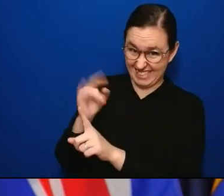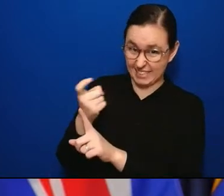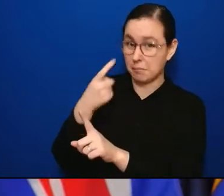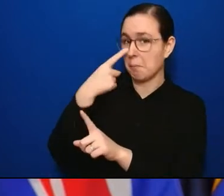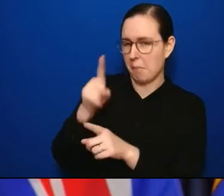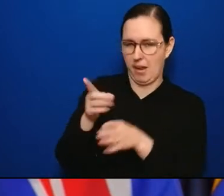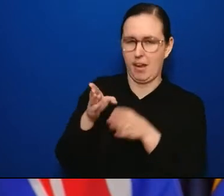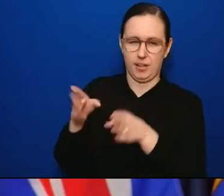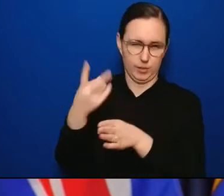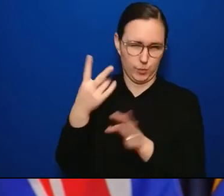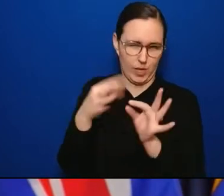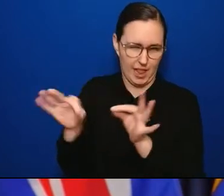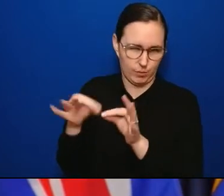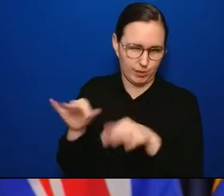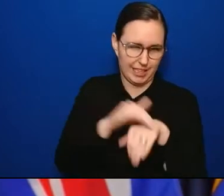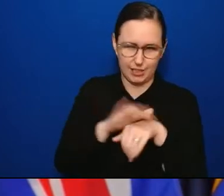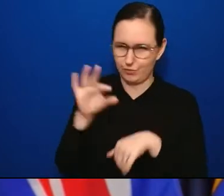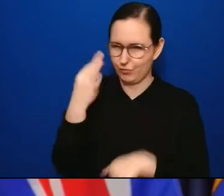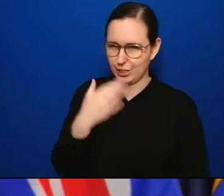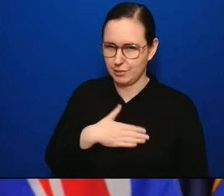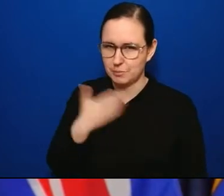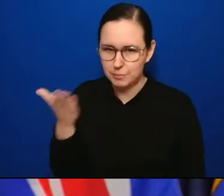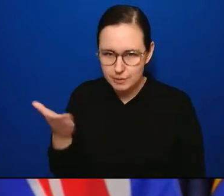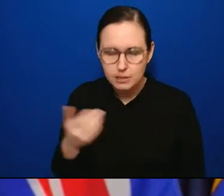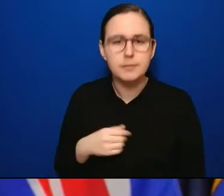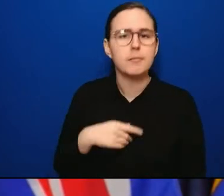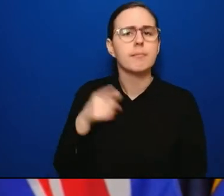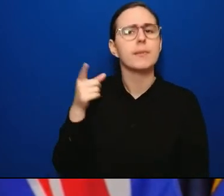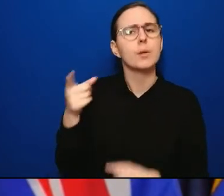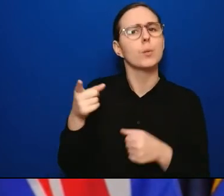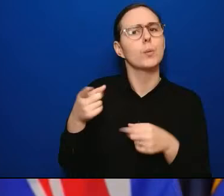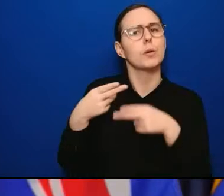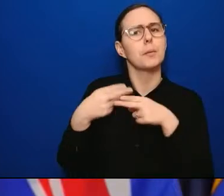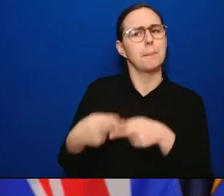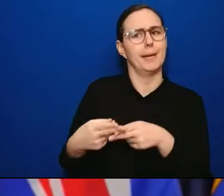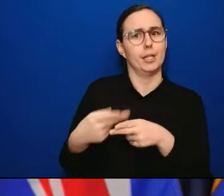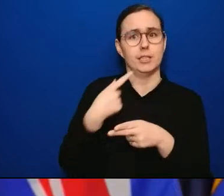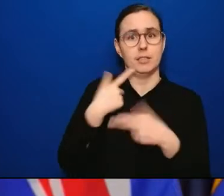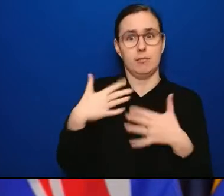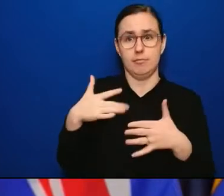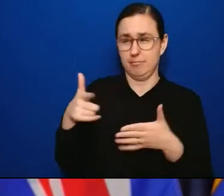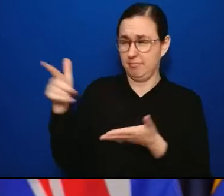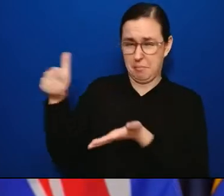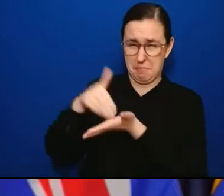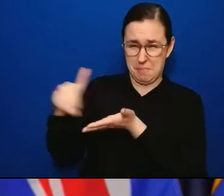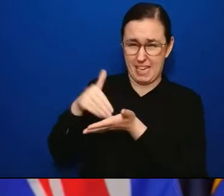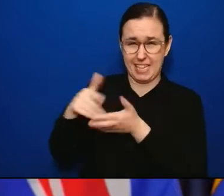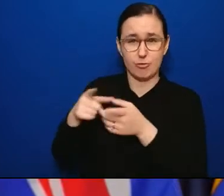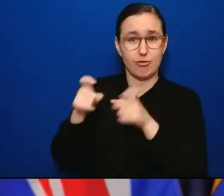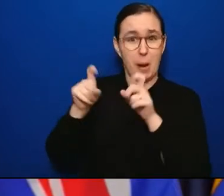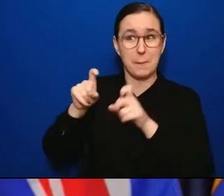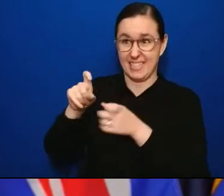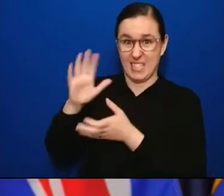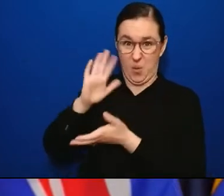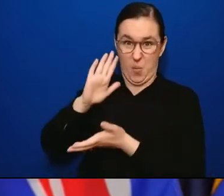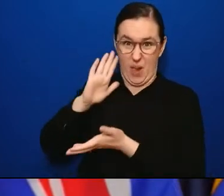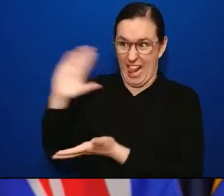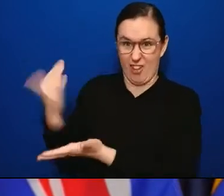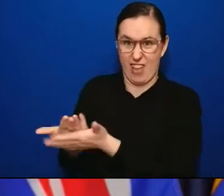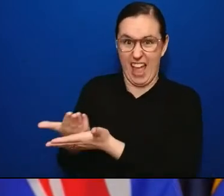please Foreign Minister Dicks in English and French pleas. You talked about the millions of